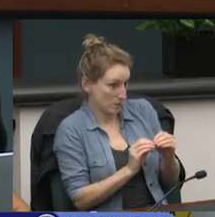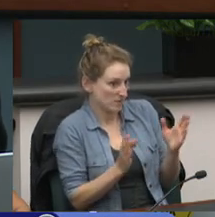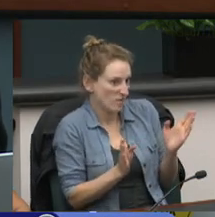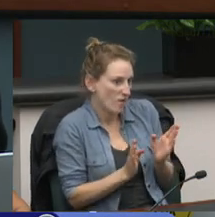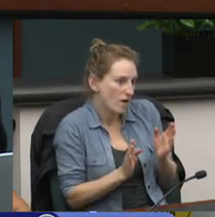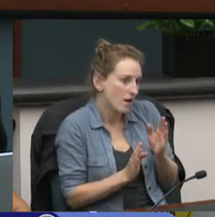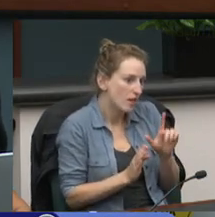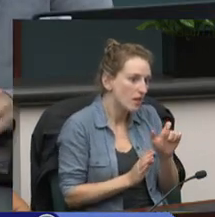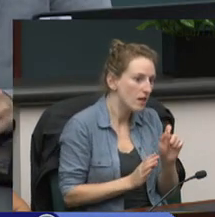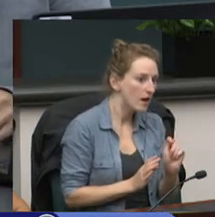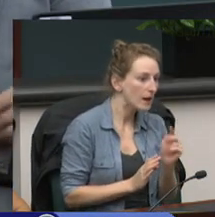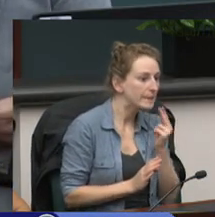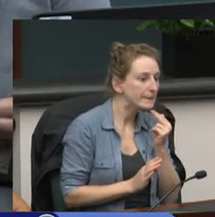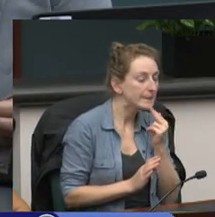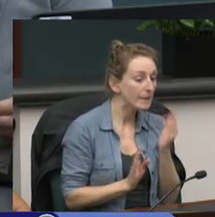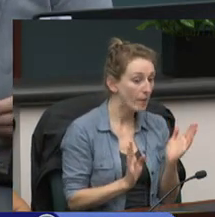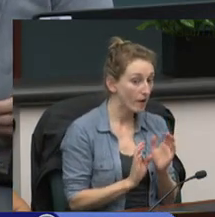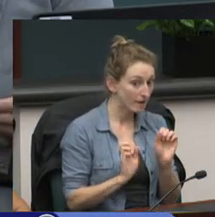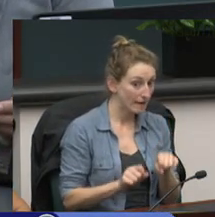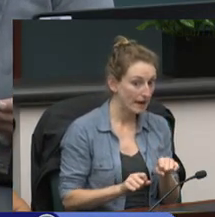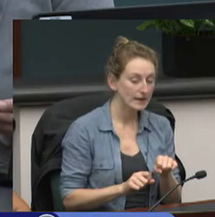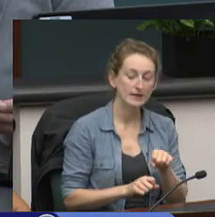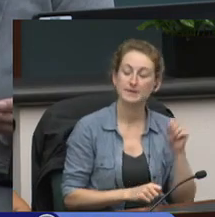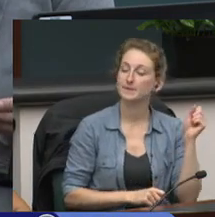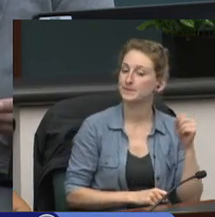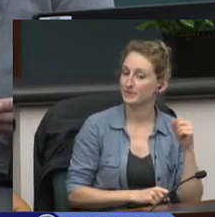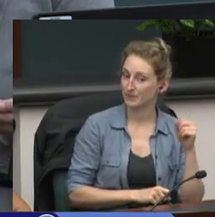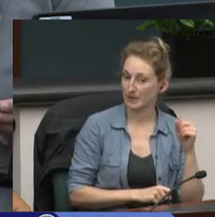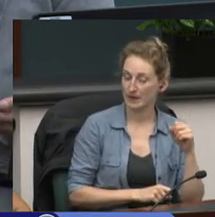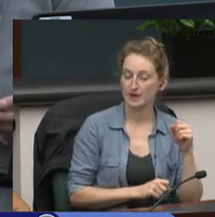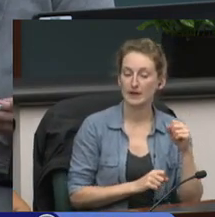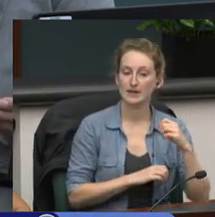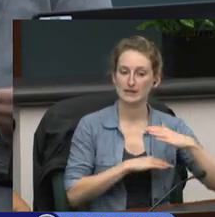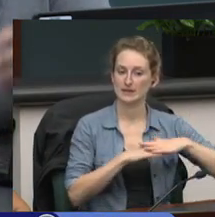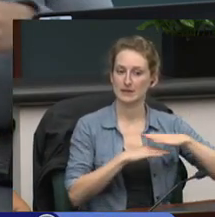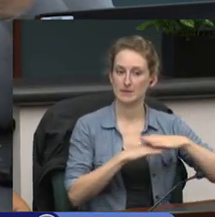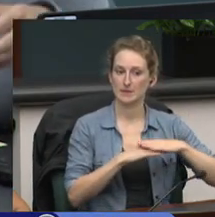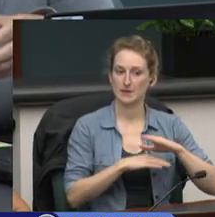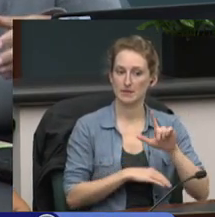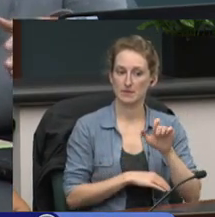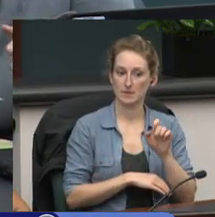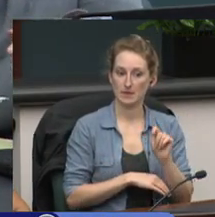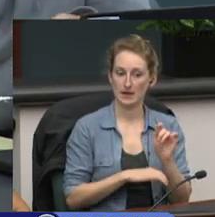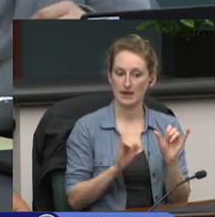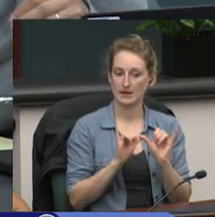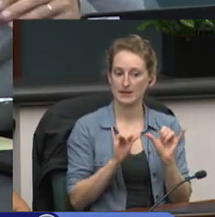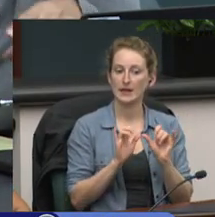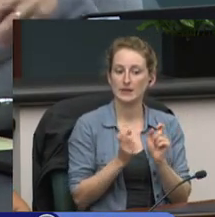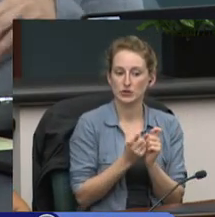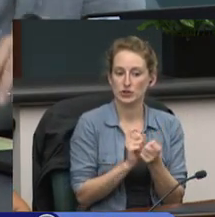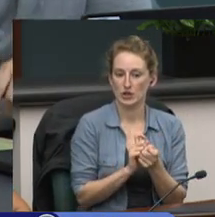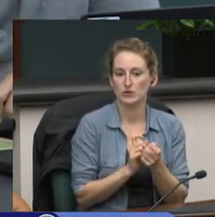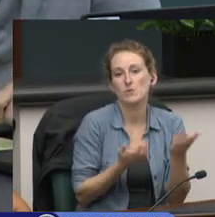yes so the minimum lot size is changed and some are being proposed to be changed right in some of the districts so then